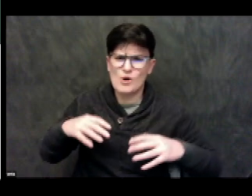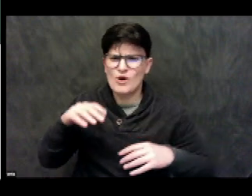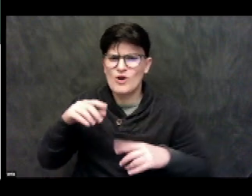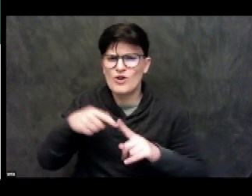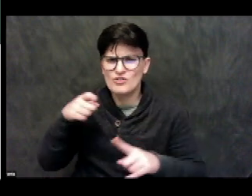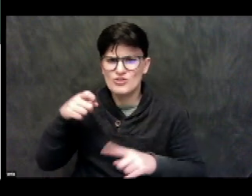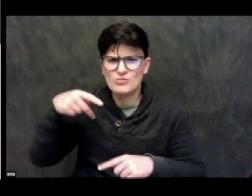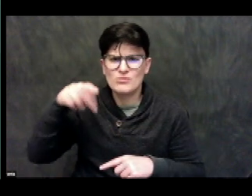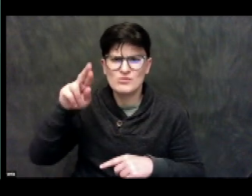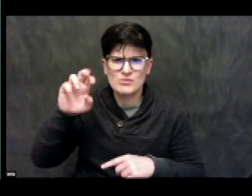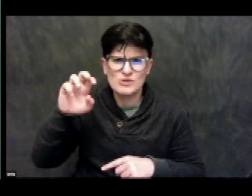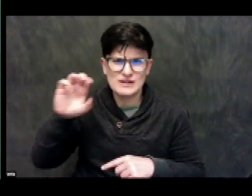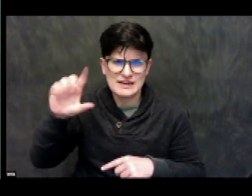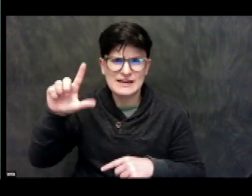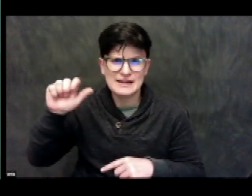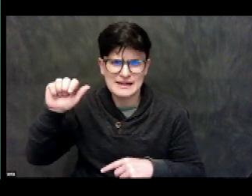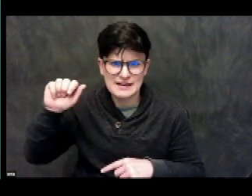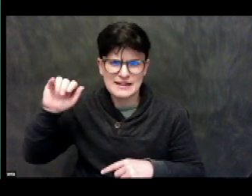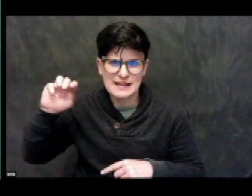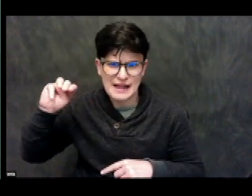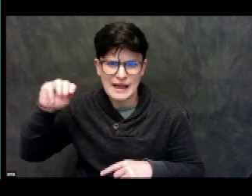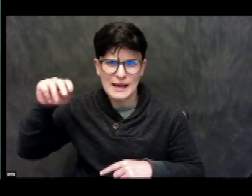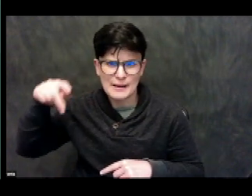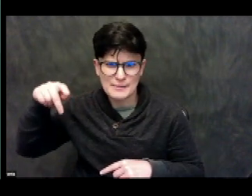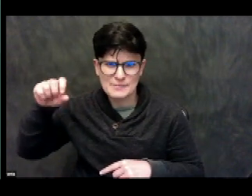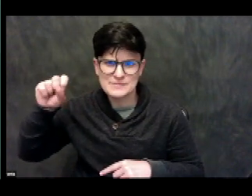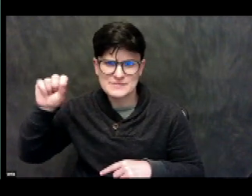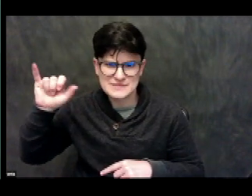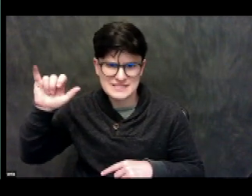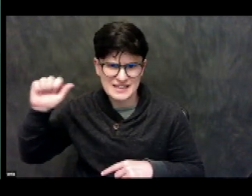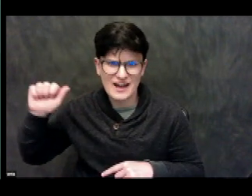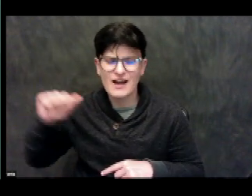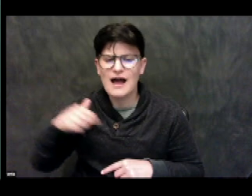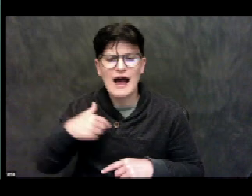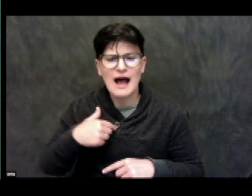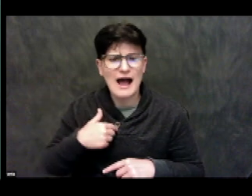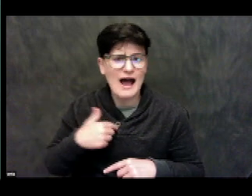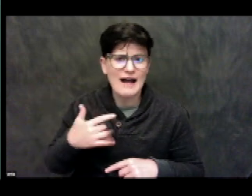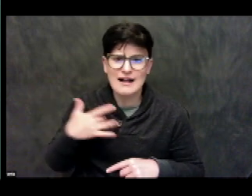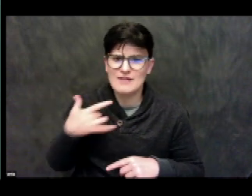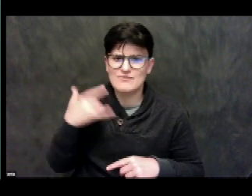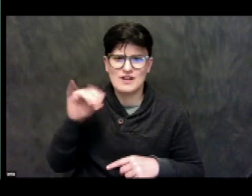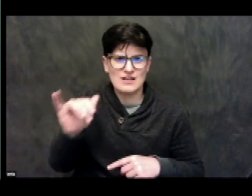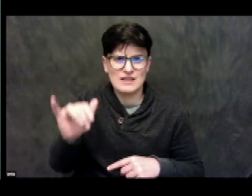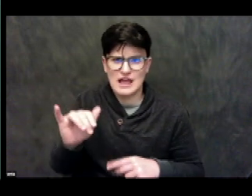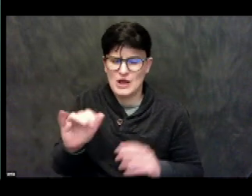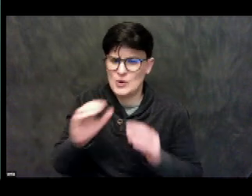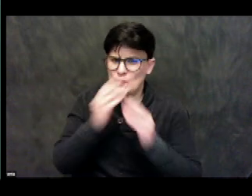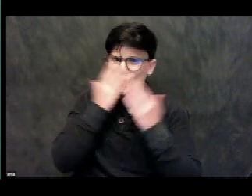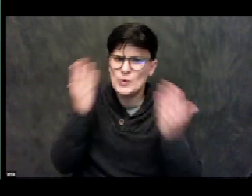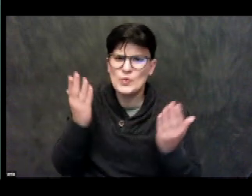Just needed it felt like I didn't have any privacy. Like, I needed my husband there to help me.